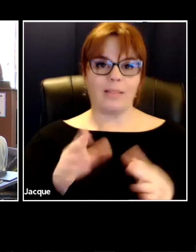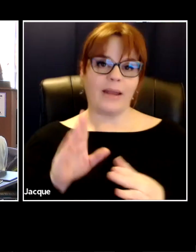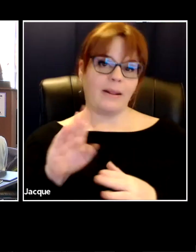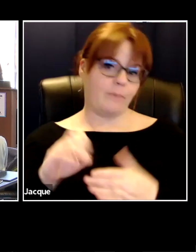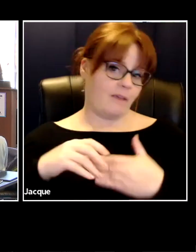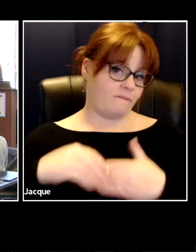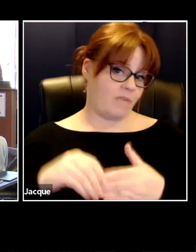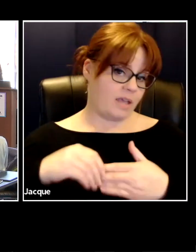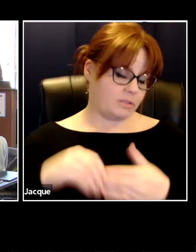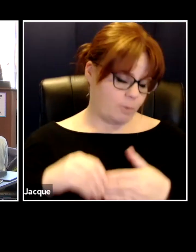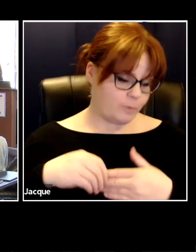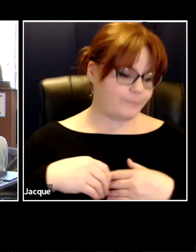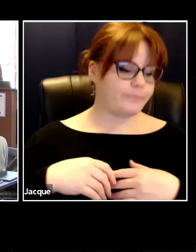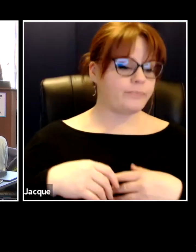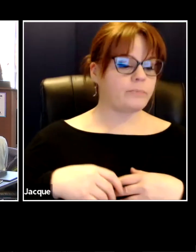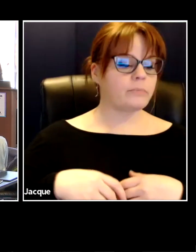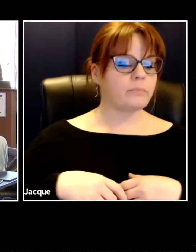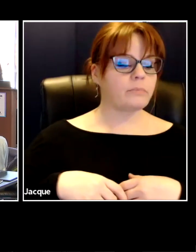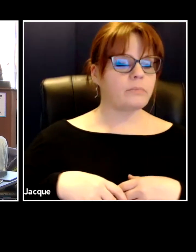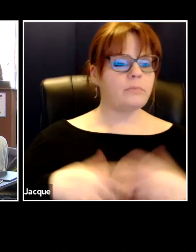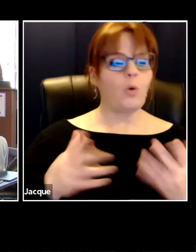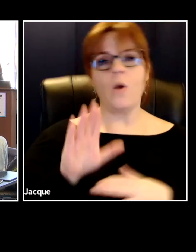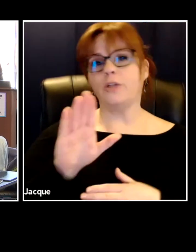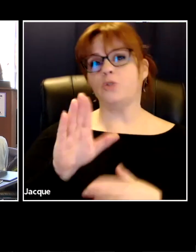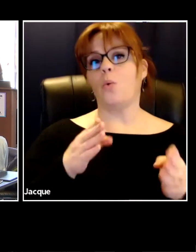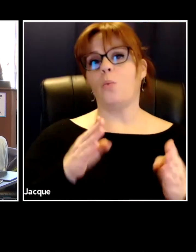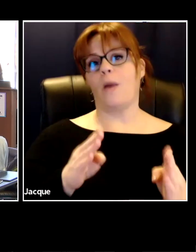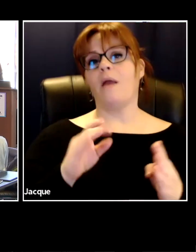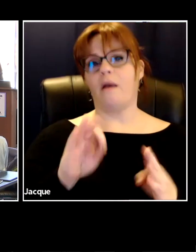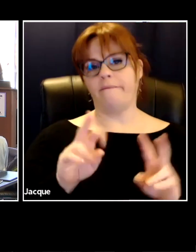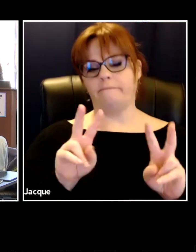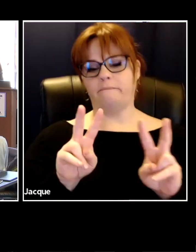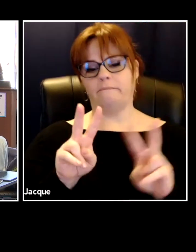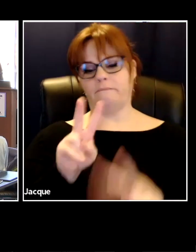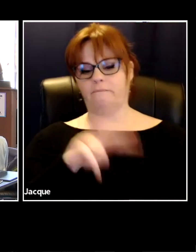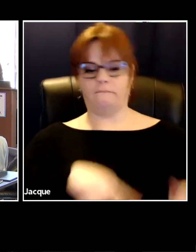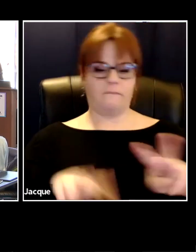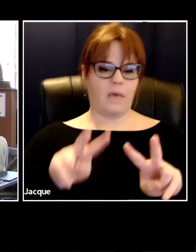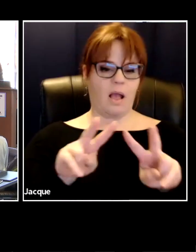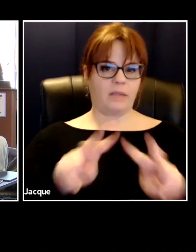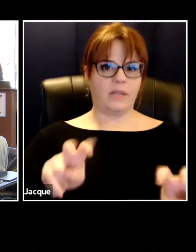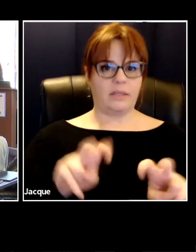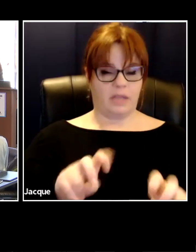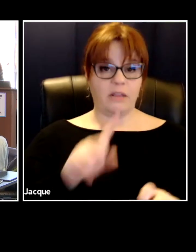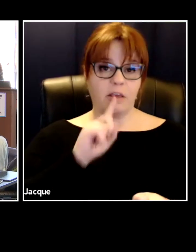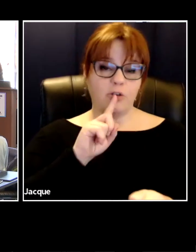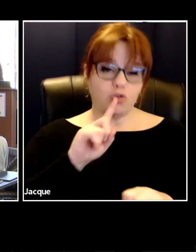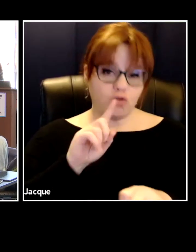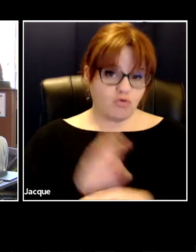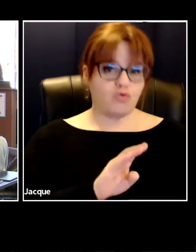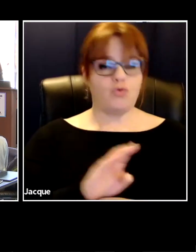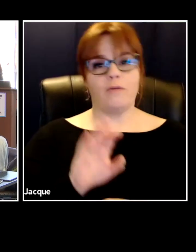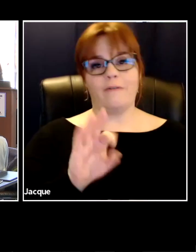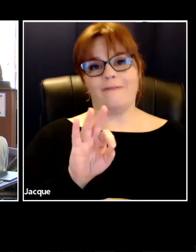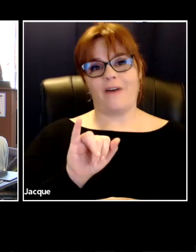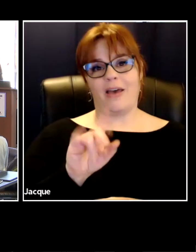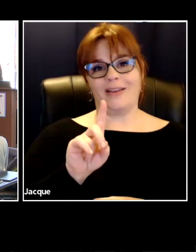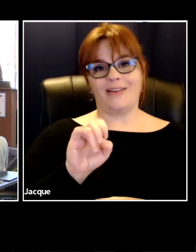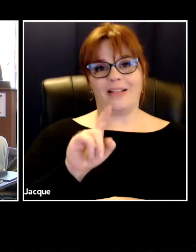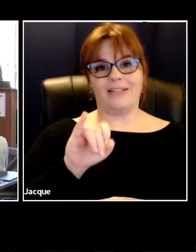what is your way of assessing that there's true fidelity between what you're modeling and like how